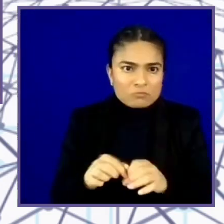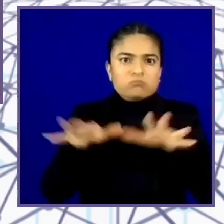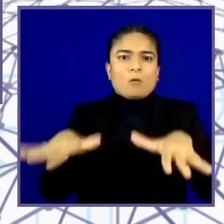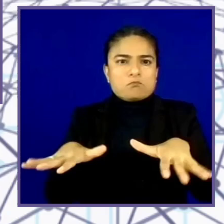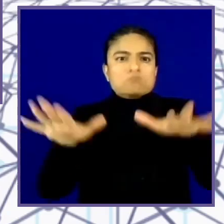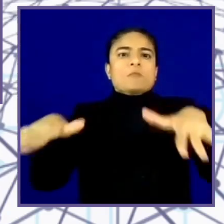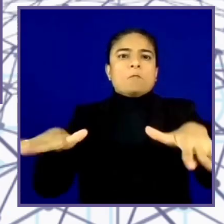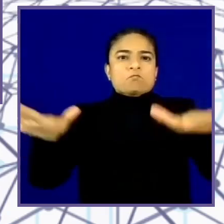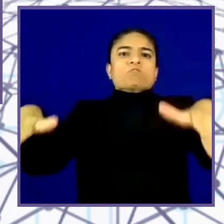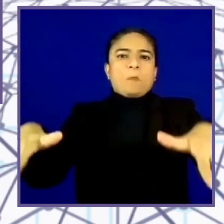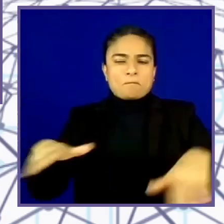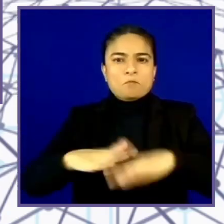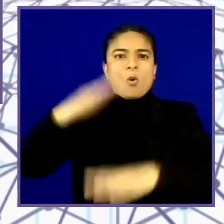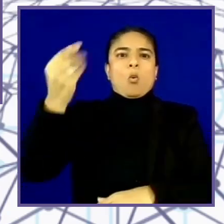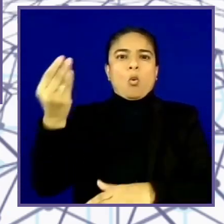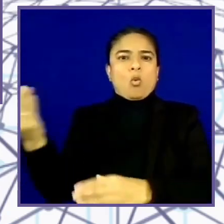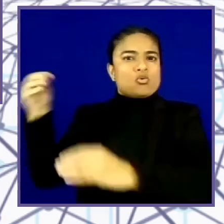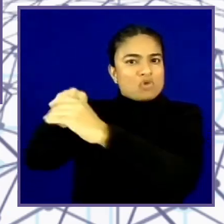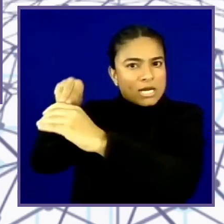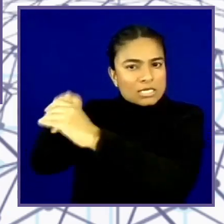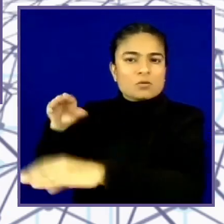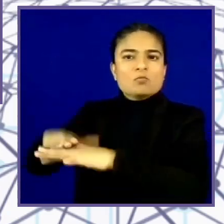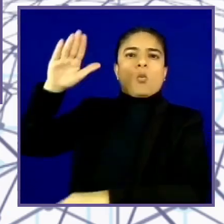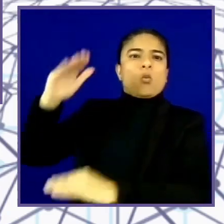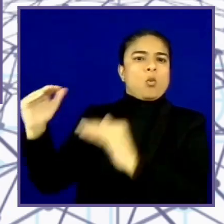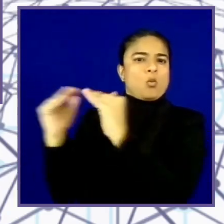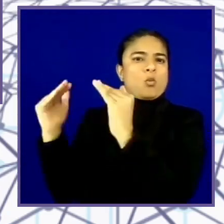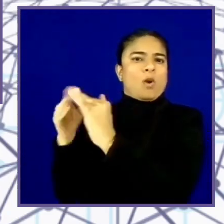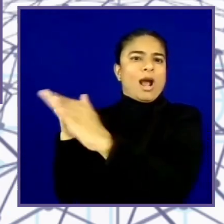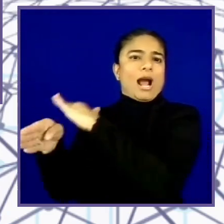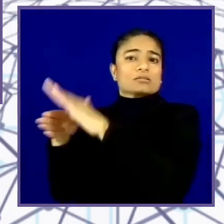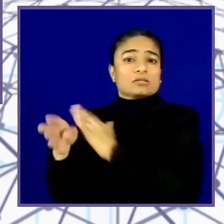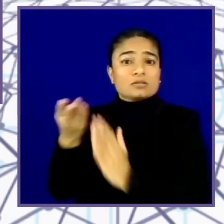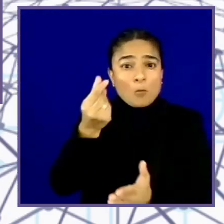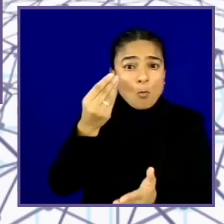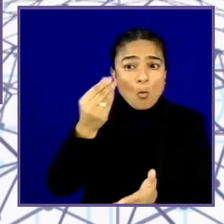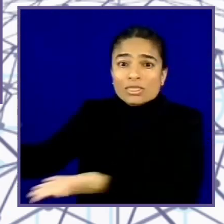We're seeing this exact kind of behaviour of inclusive banking when it's. Spearheaded